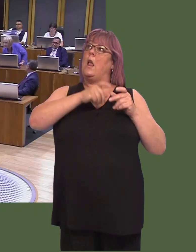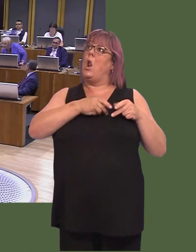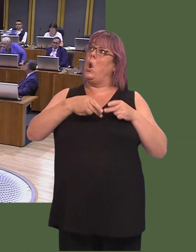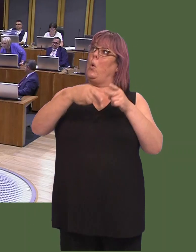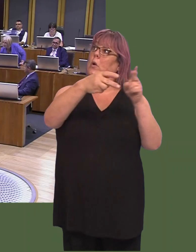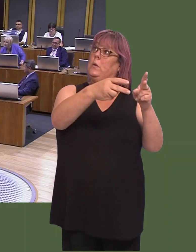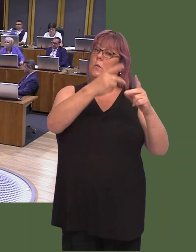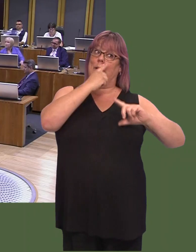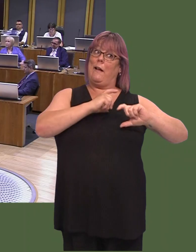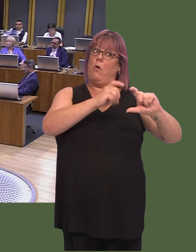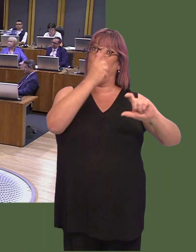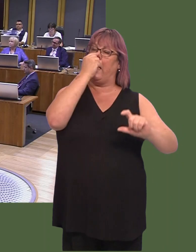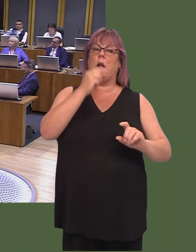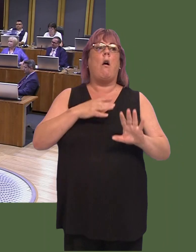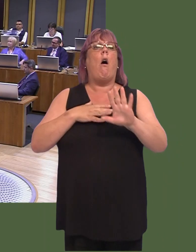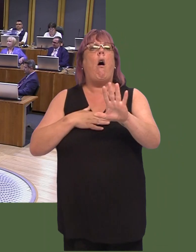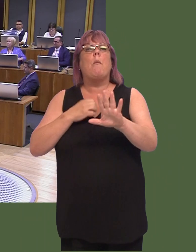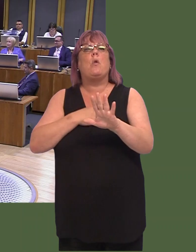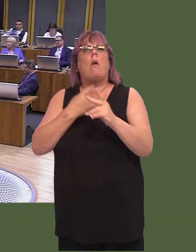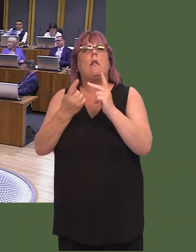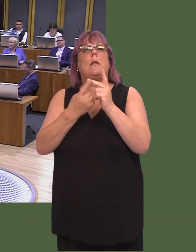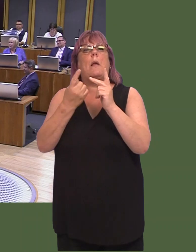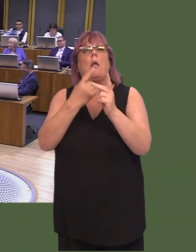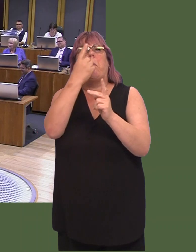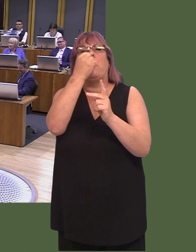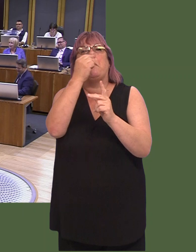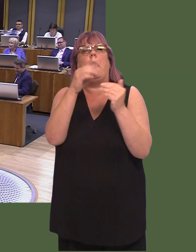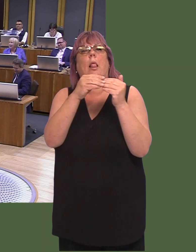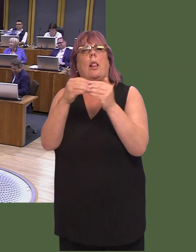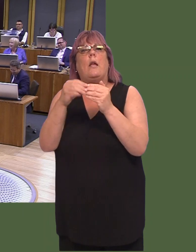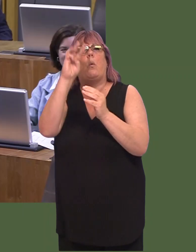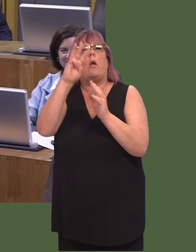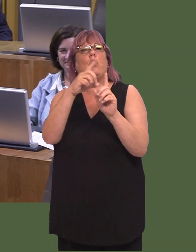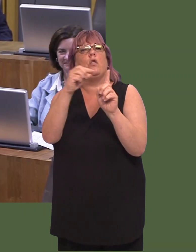Carwyn Jones AM: I owe an apology to Paul Davies, there is another candidate who has just thrown her hat into the ring.